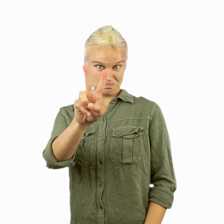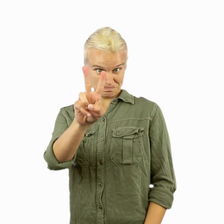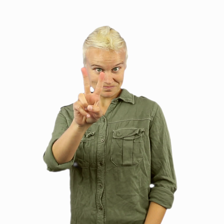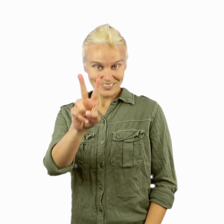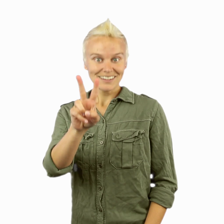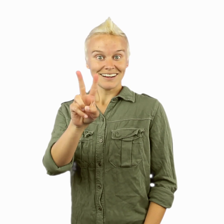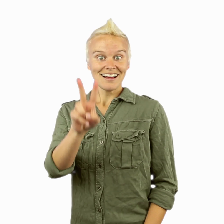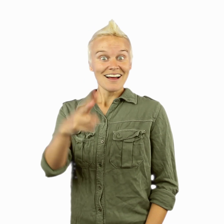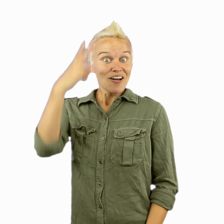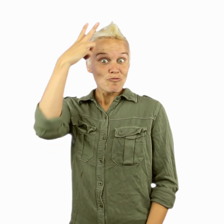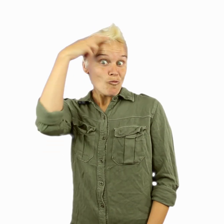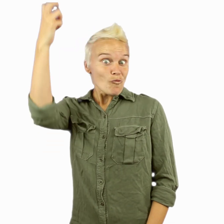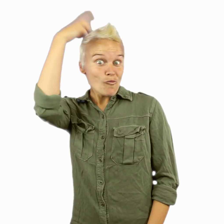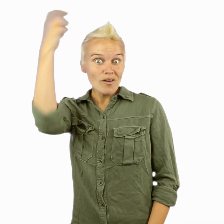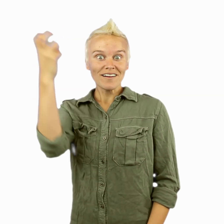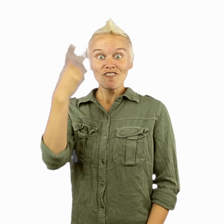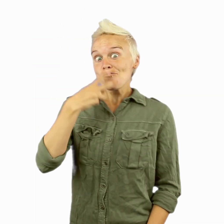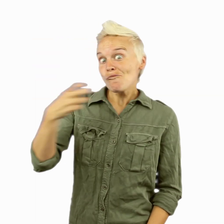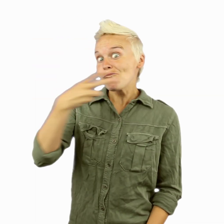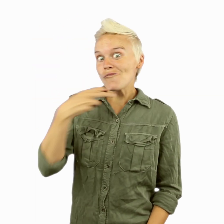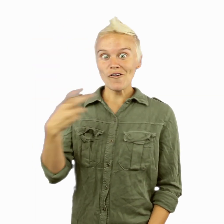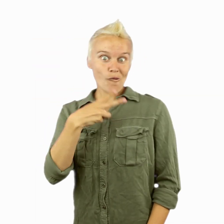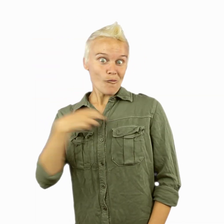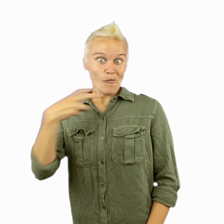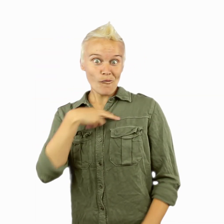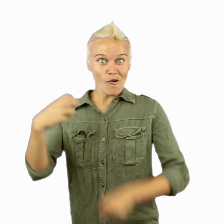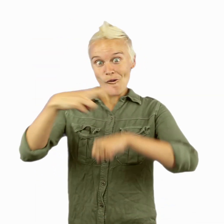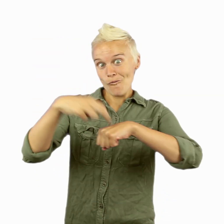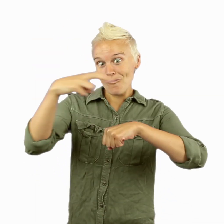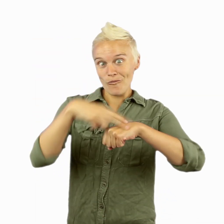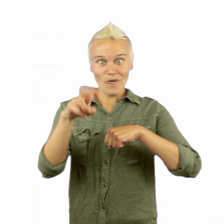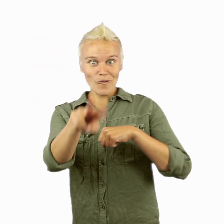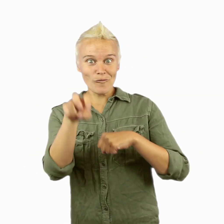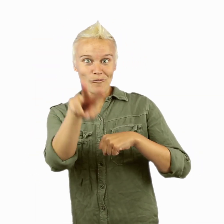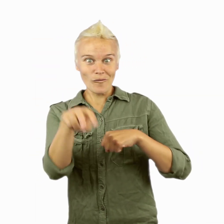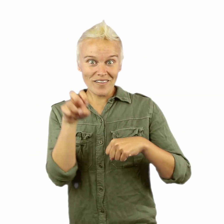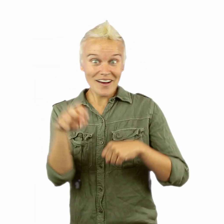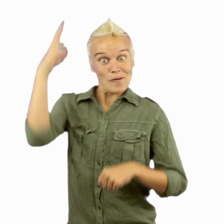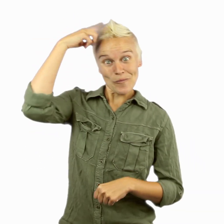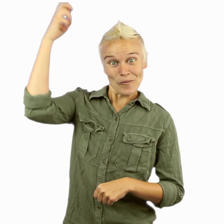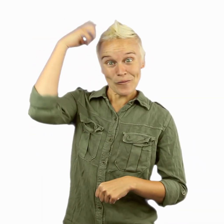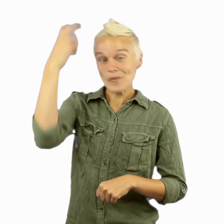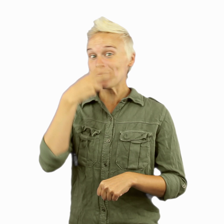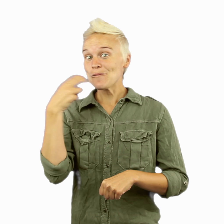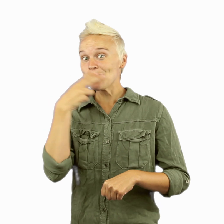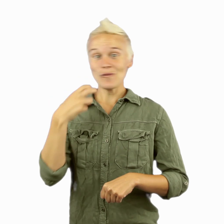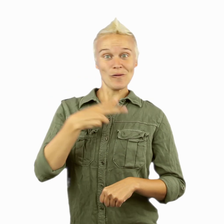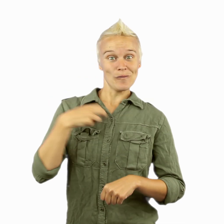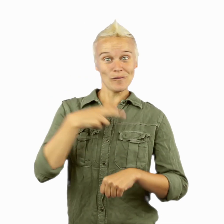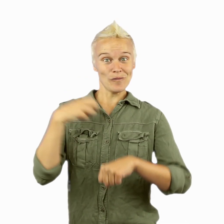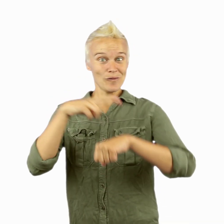ASL can be equally eccentric. For example, we can sign with the "2" handshape at those same 5 locations,